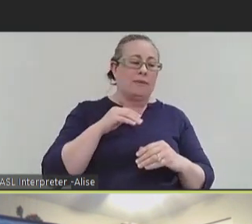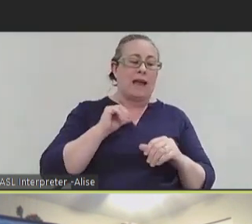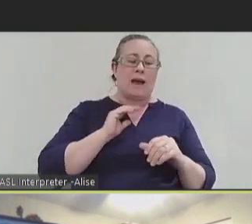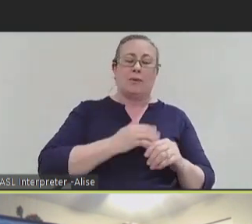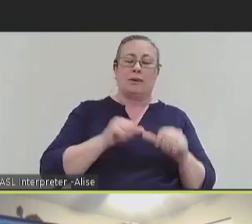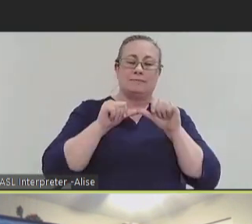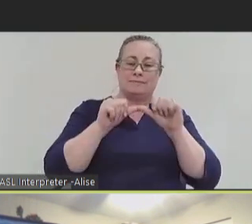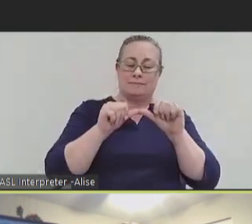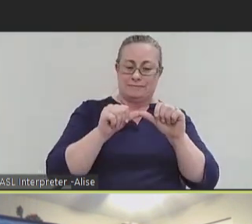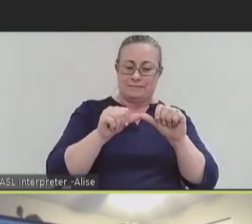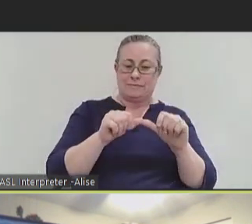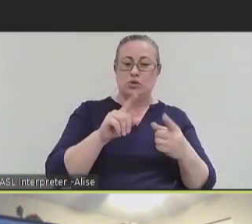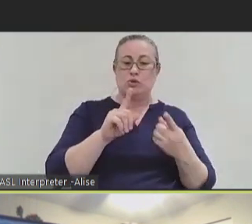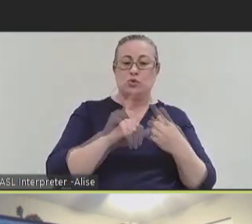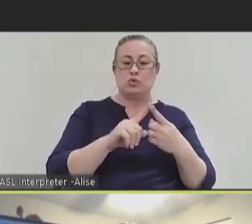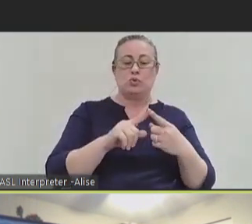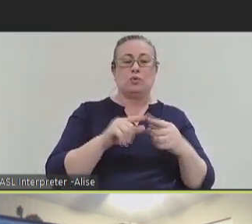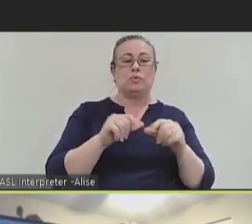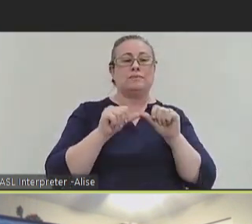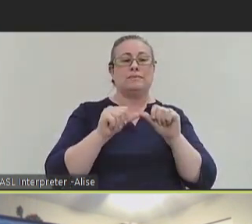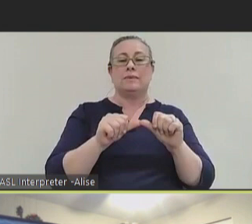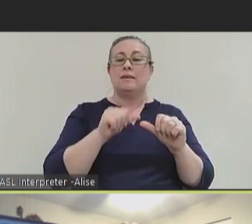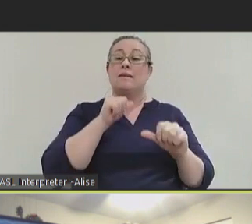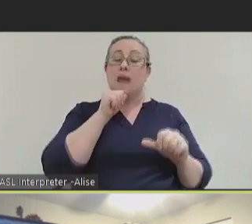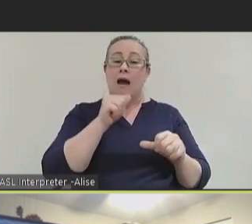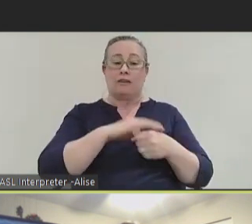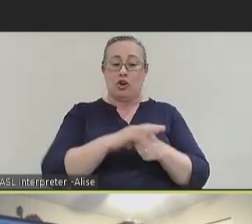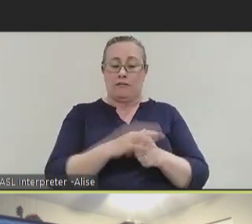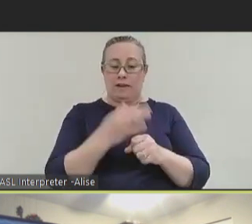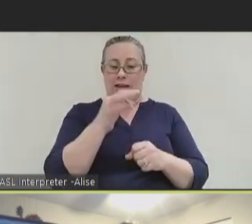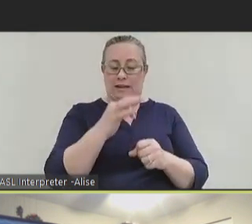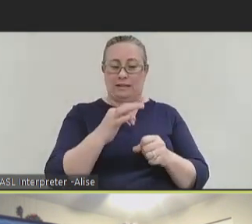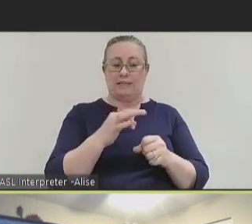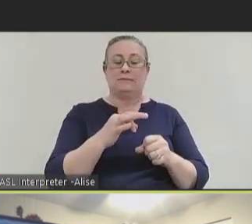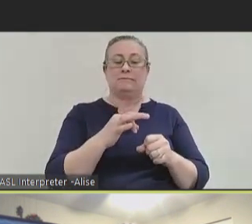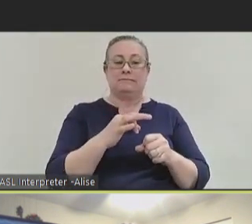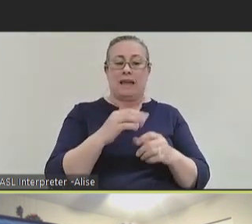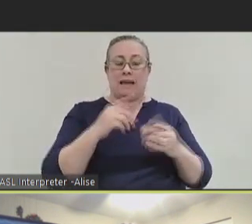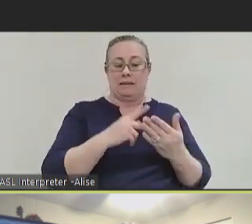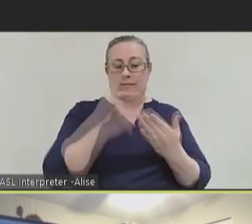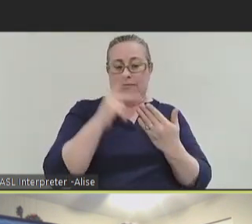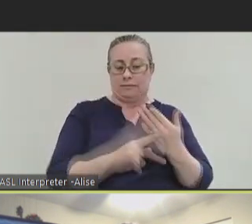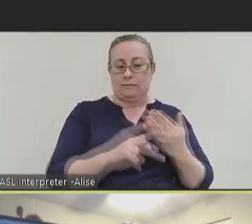resume non-COVID-19 related initiatives, there is ongoing work to provide immunization advice